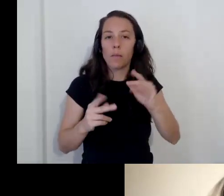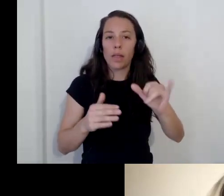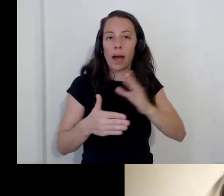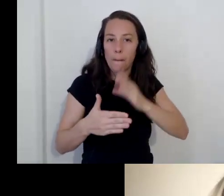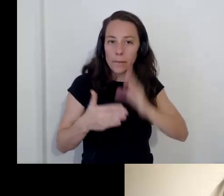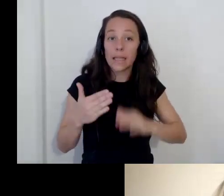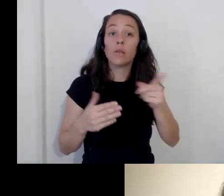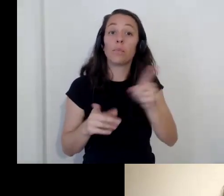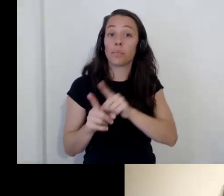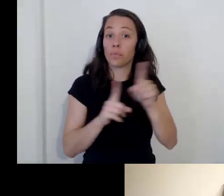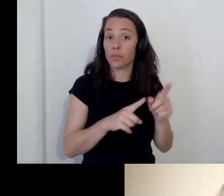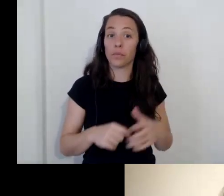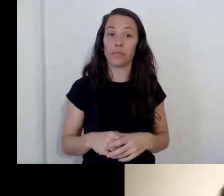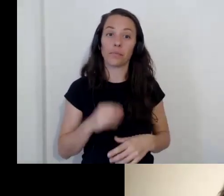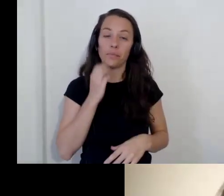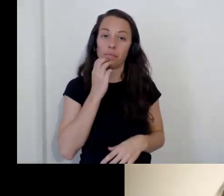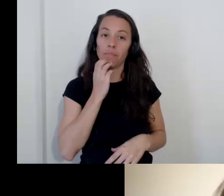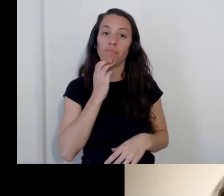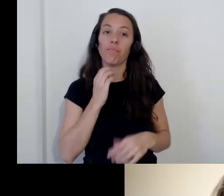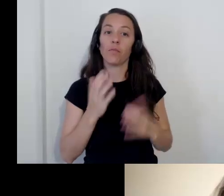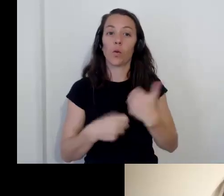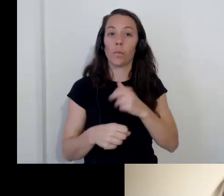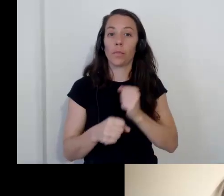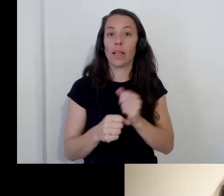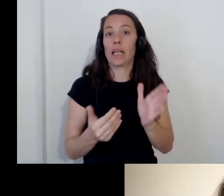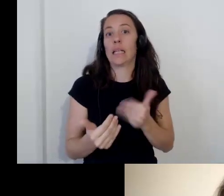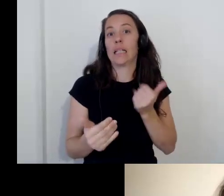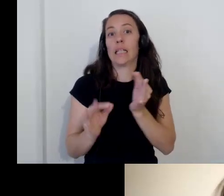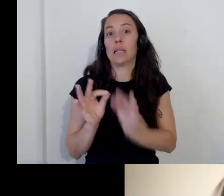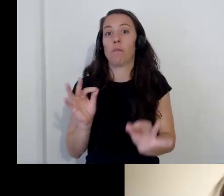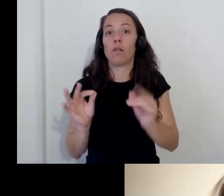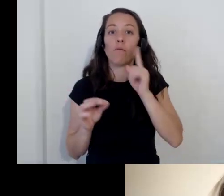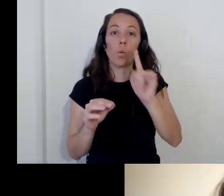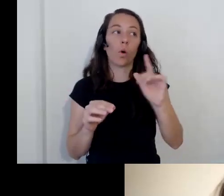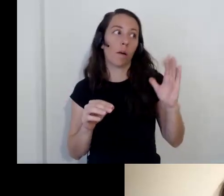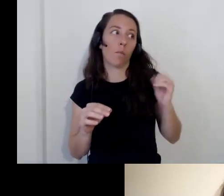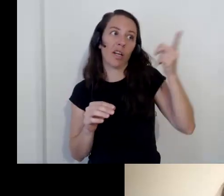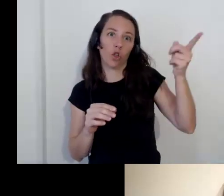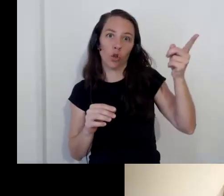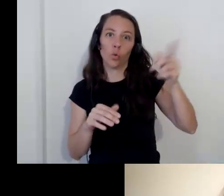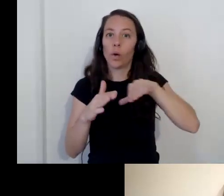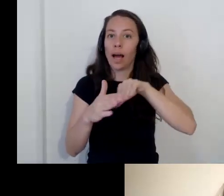We also want to make it really easy and simple for employers to be able to access this talent that